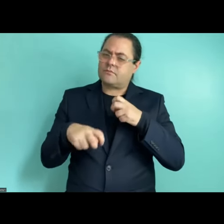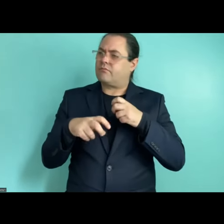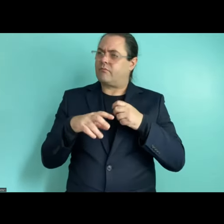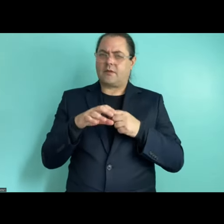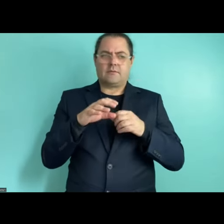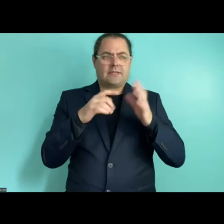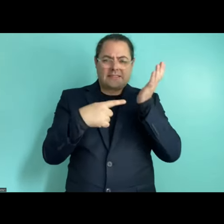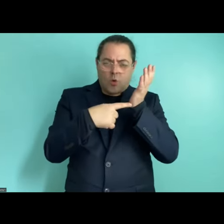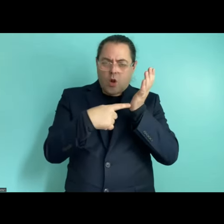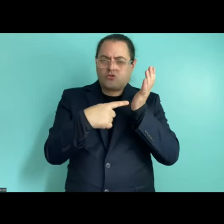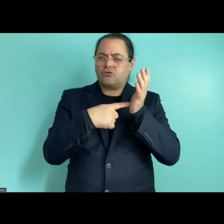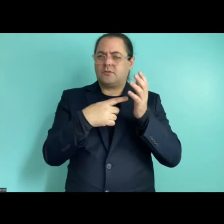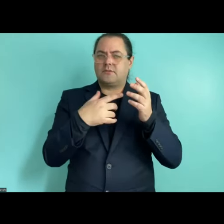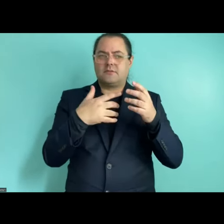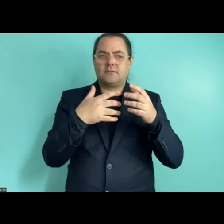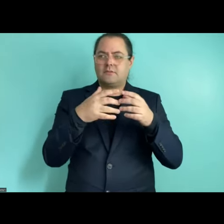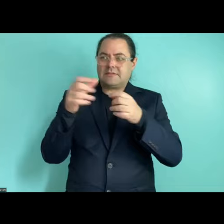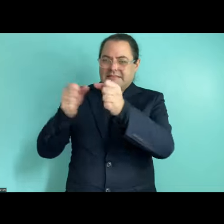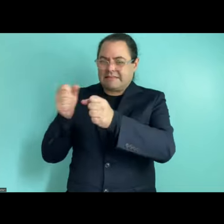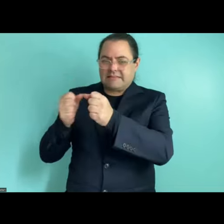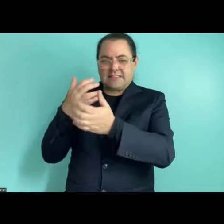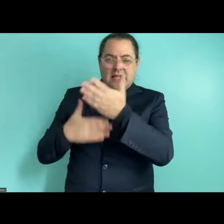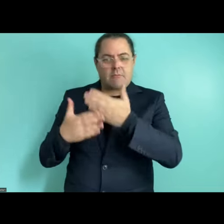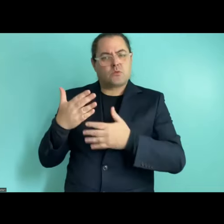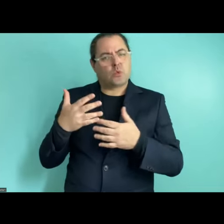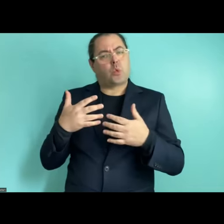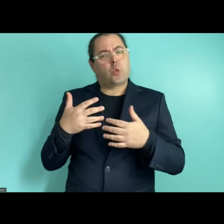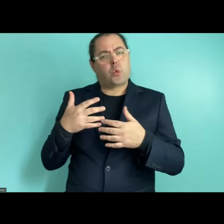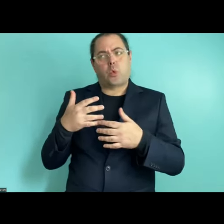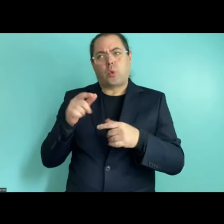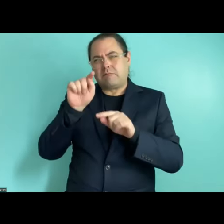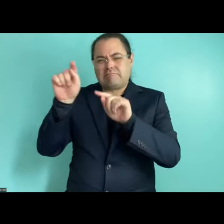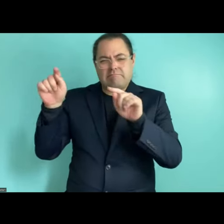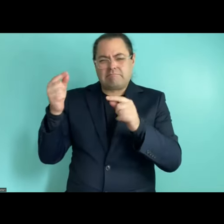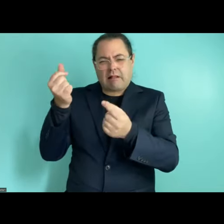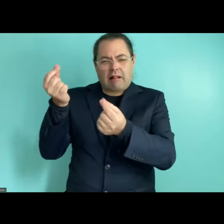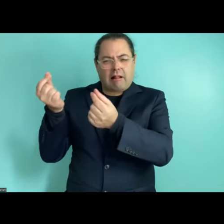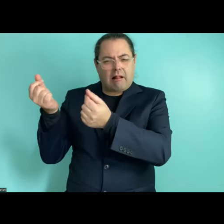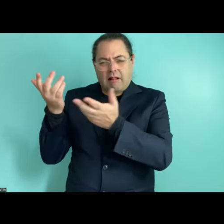14:17:46 And we created an opportunity to train them, and increase their opportunities